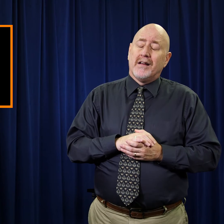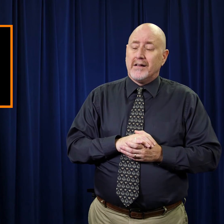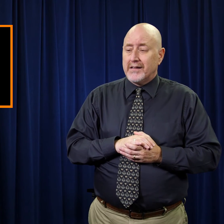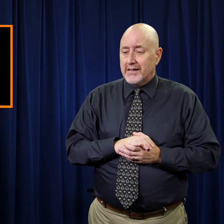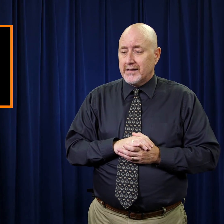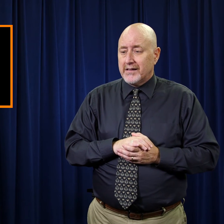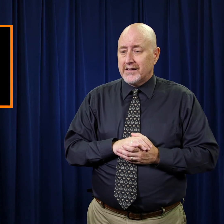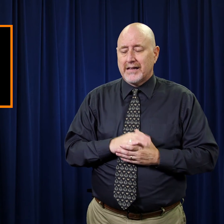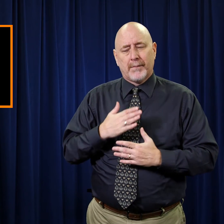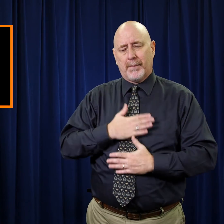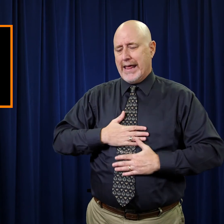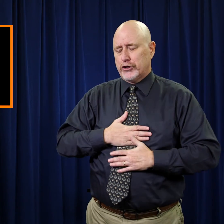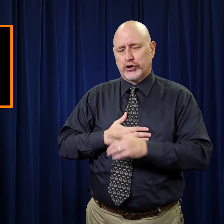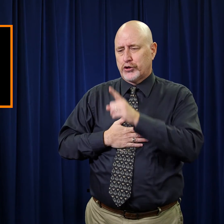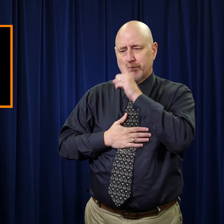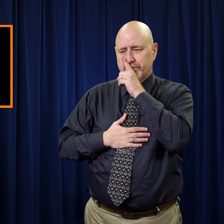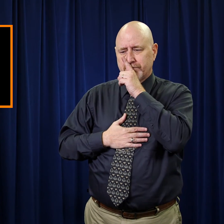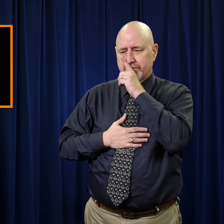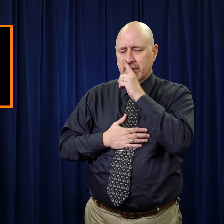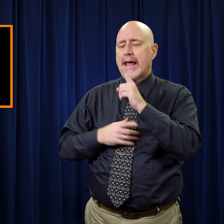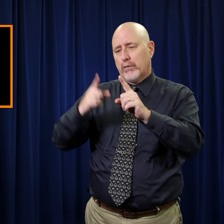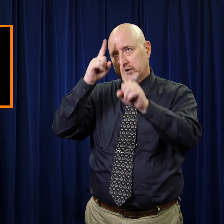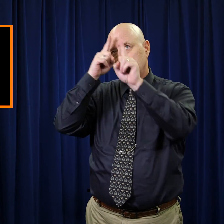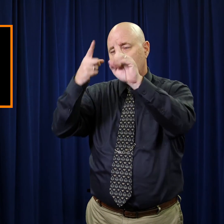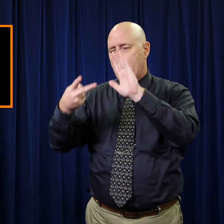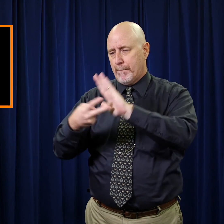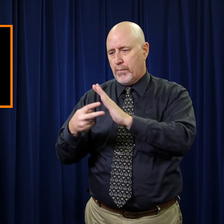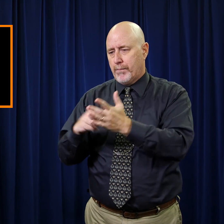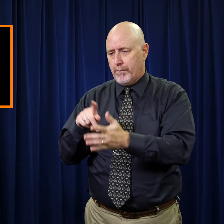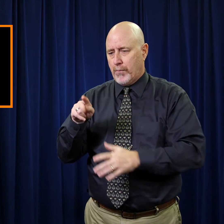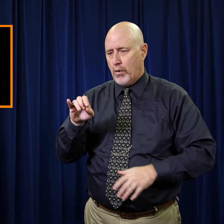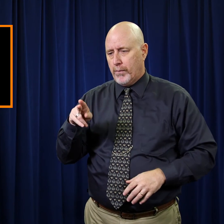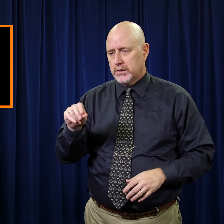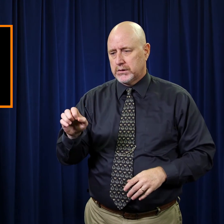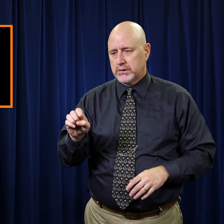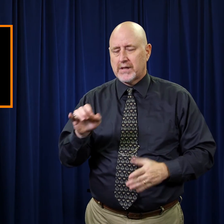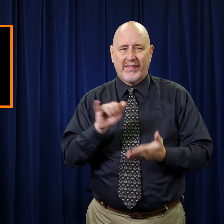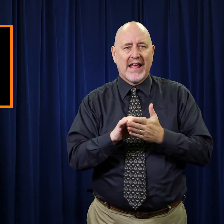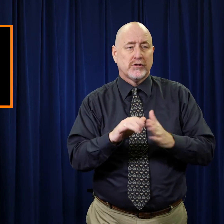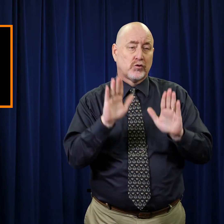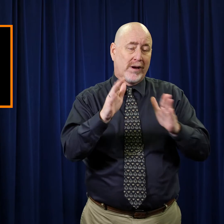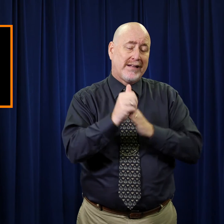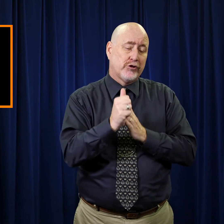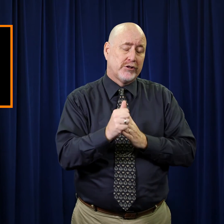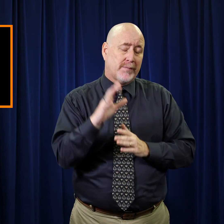said, "It wasn't about pleasure. It was about purpose." That's how great leadership is, I